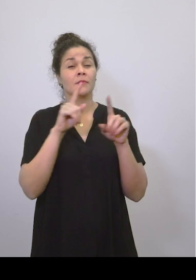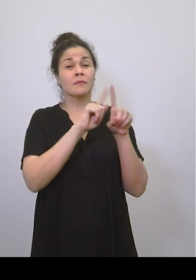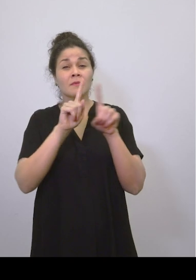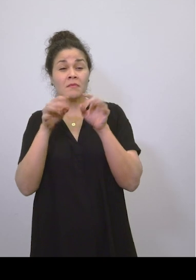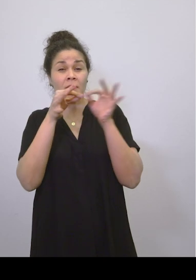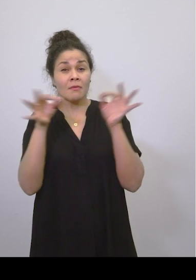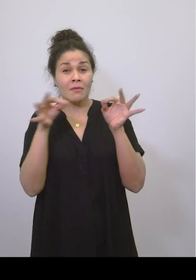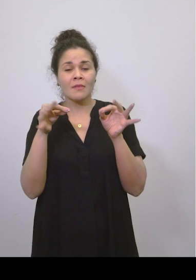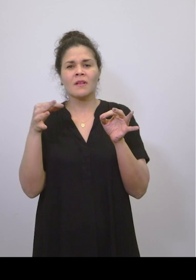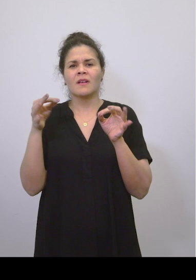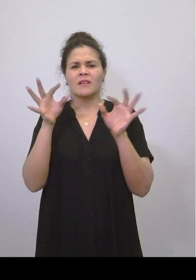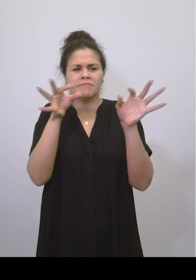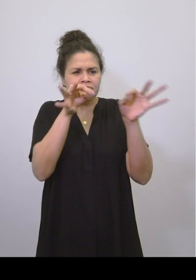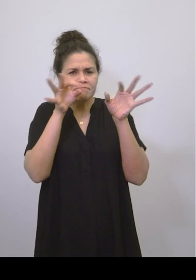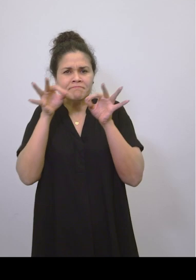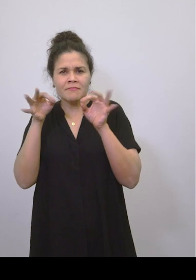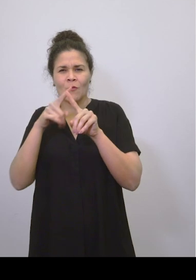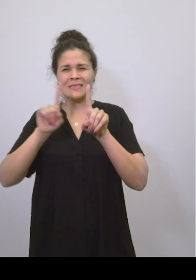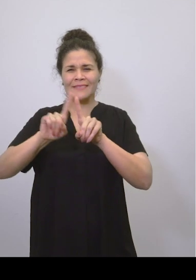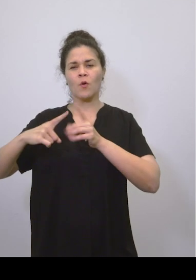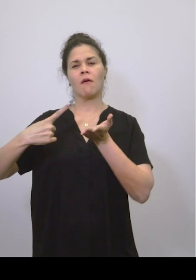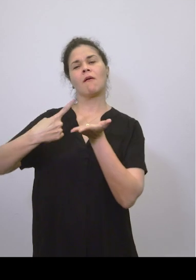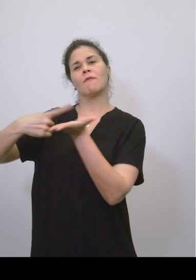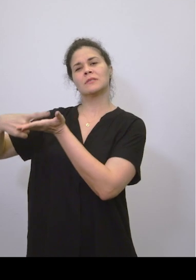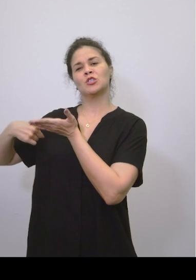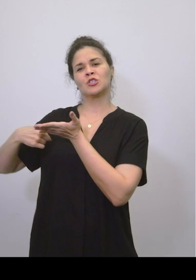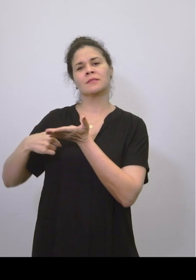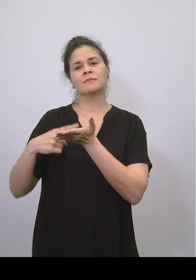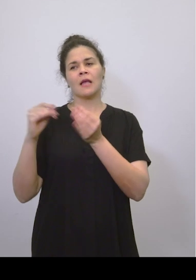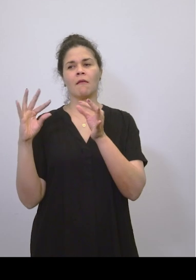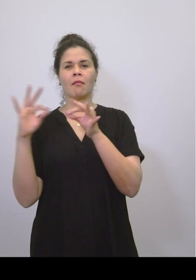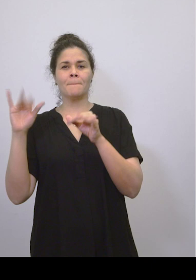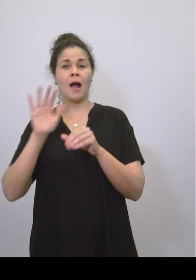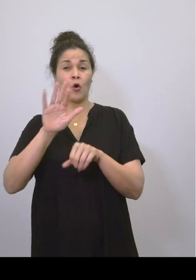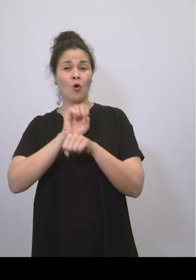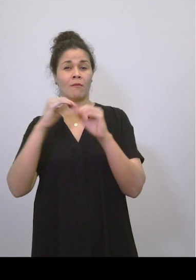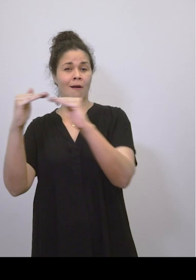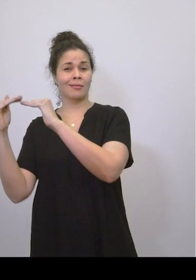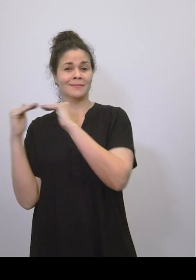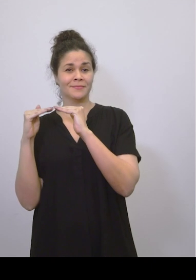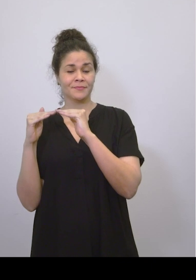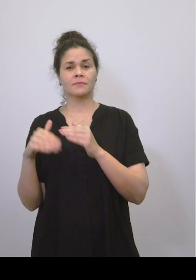snippets from conversations and comments made by her colleagues.